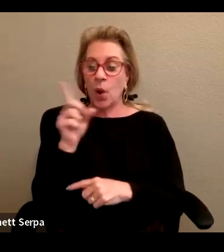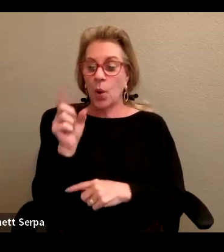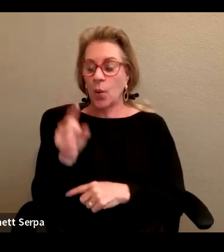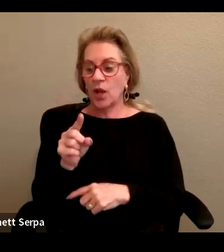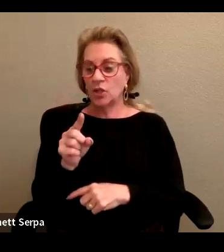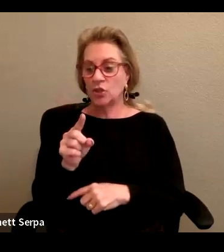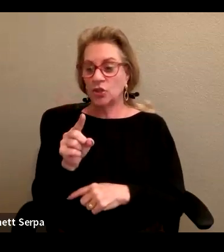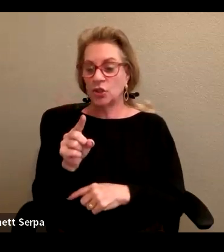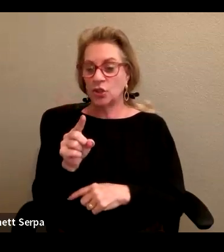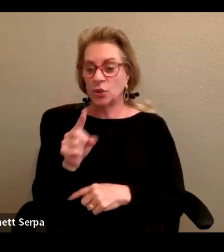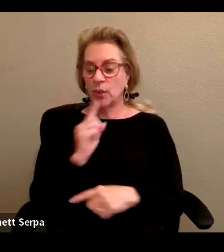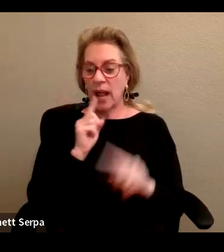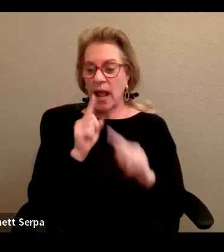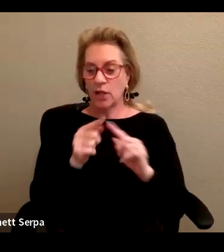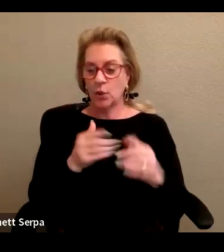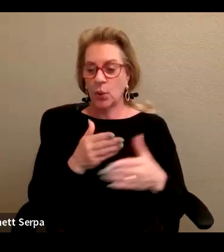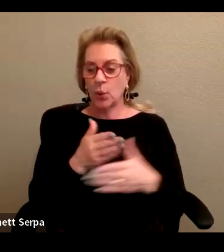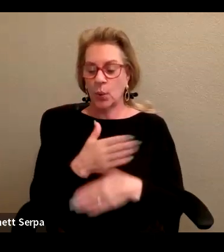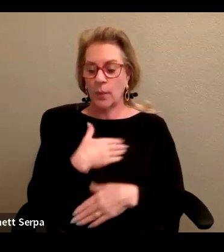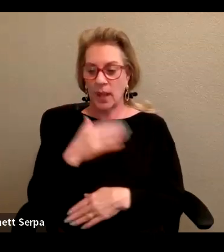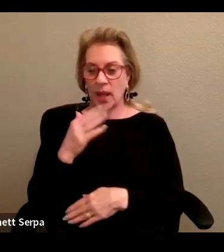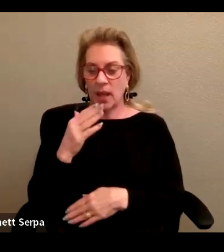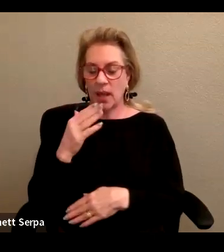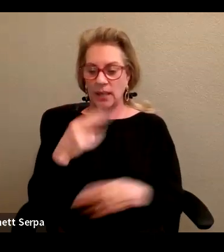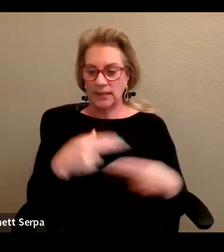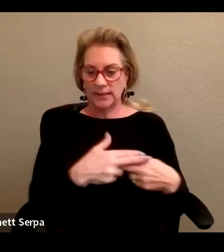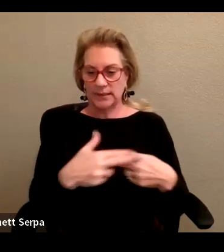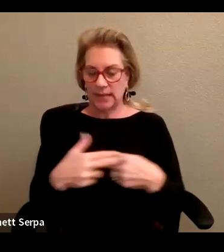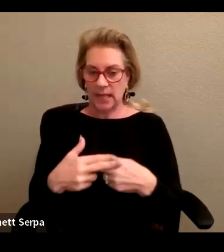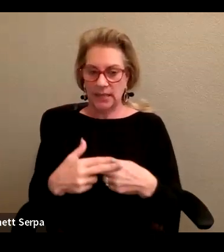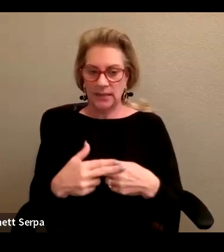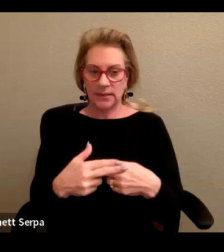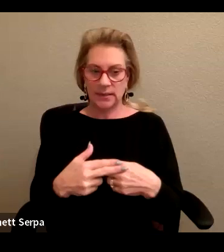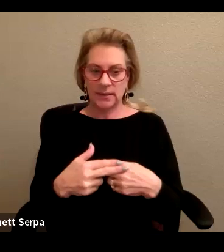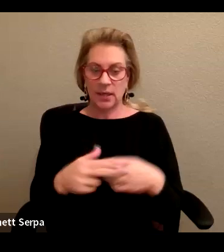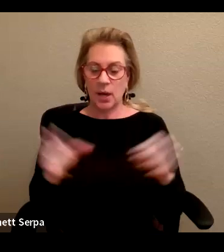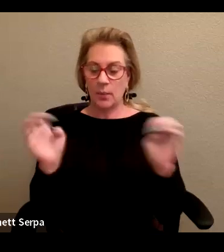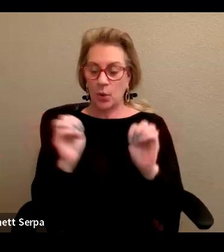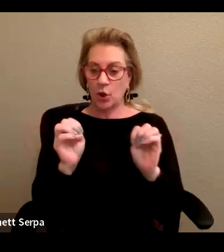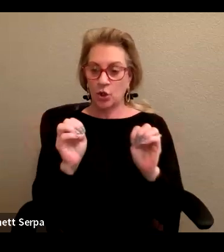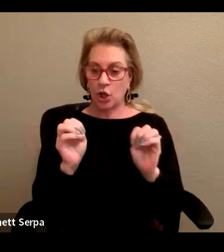answered by one of the uh prior slides are emergency and urgent care services available